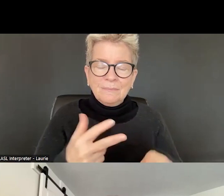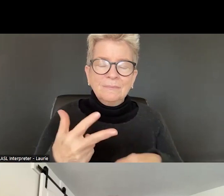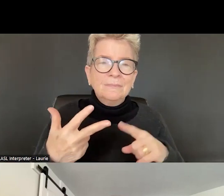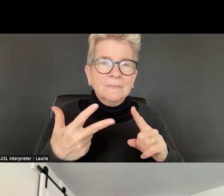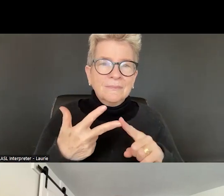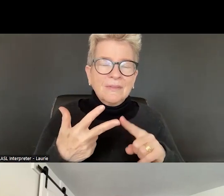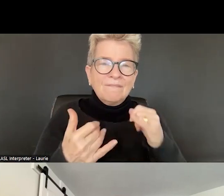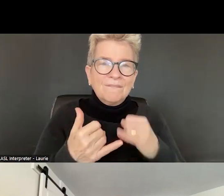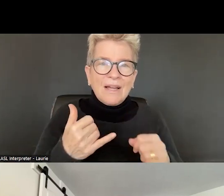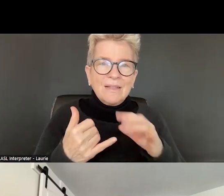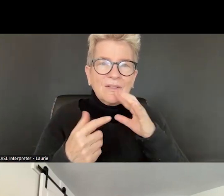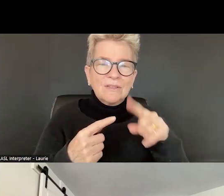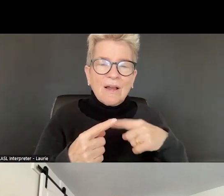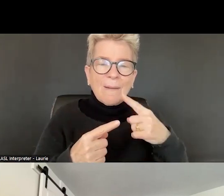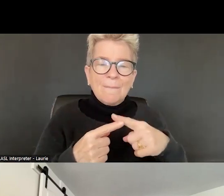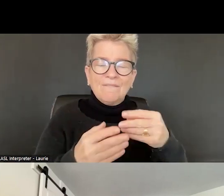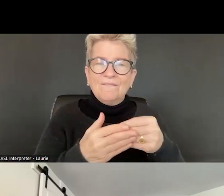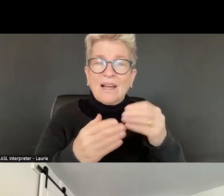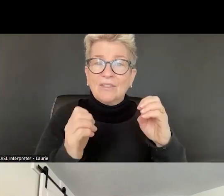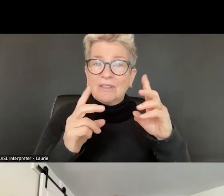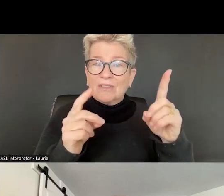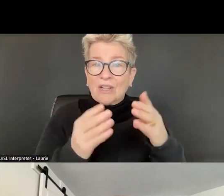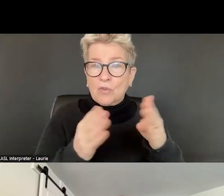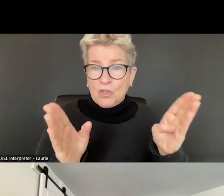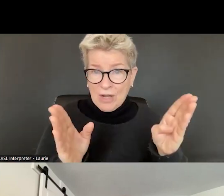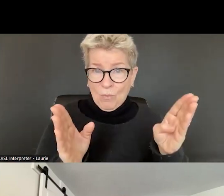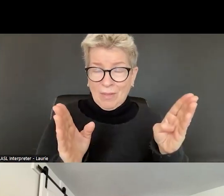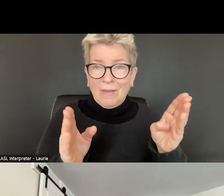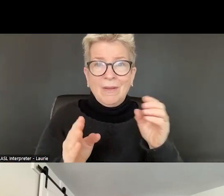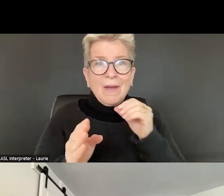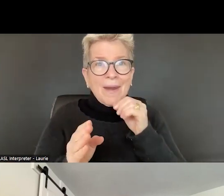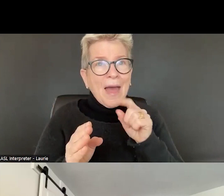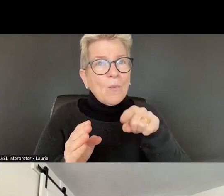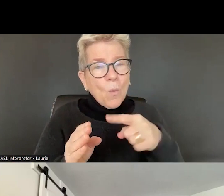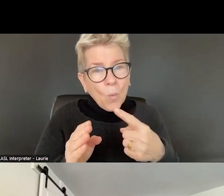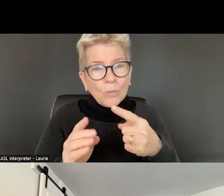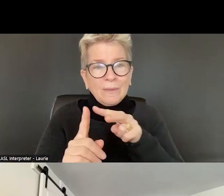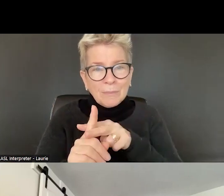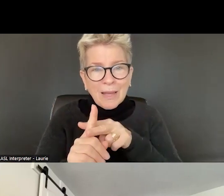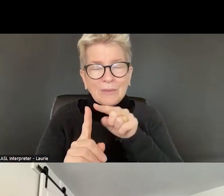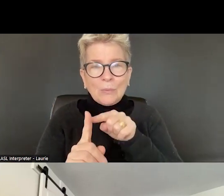bit more about financial education in general, not just in this High School young adult space.